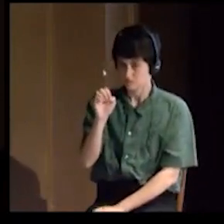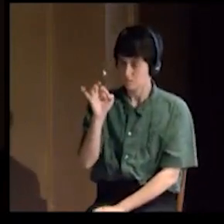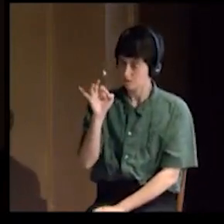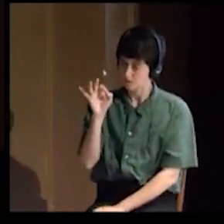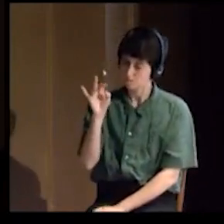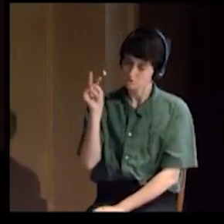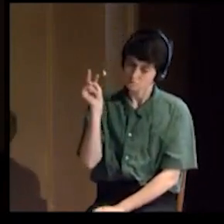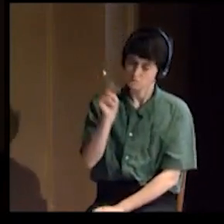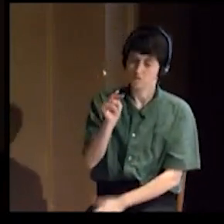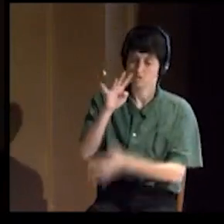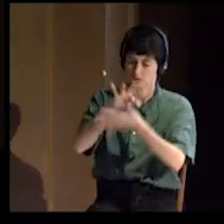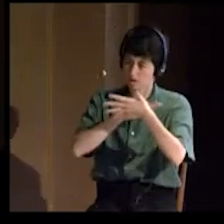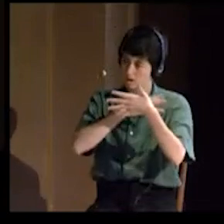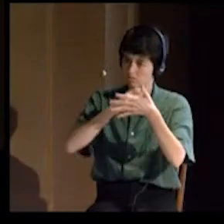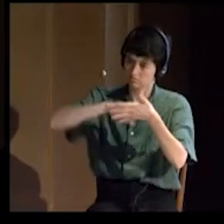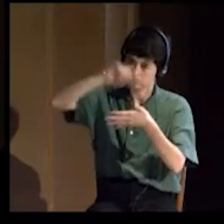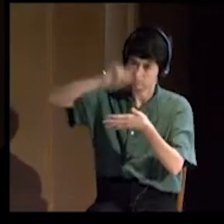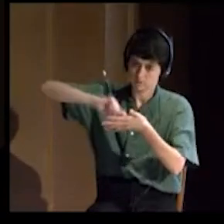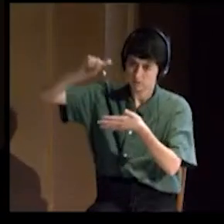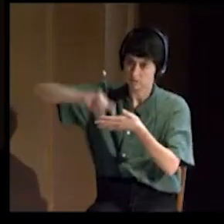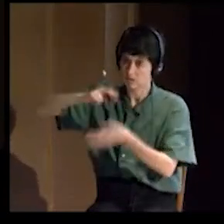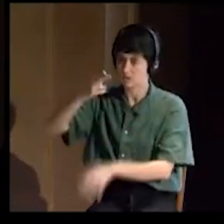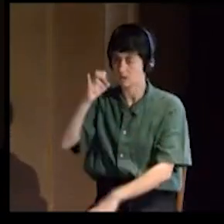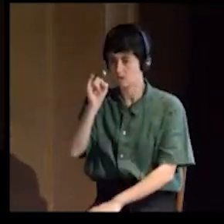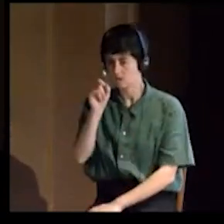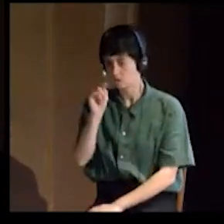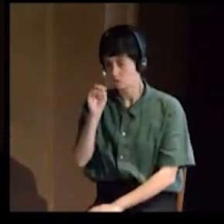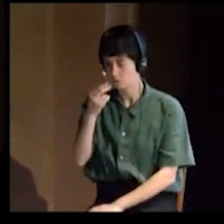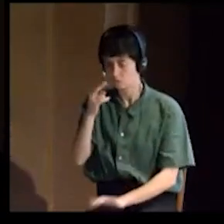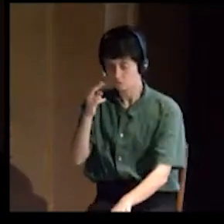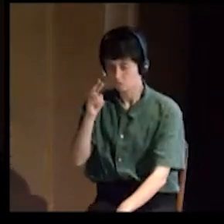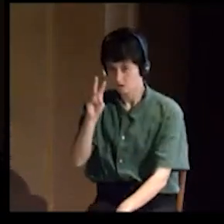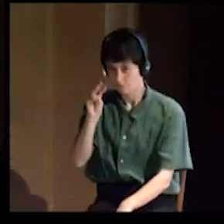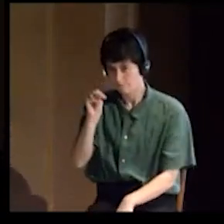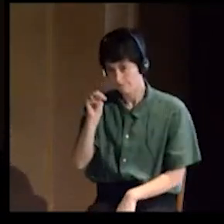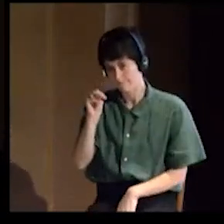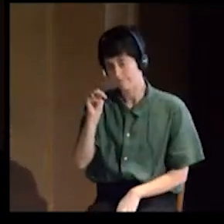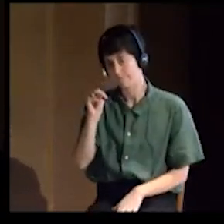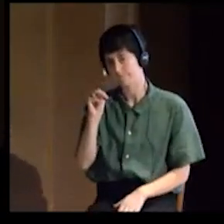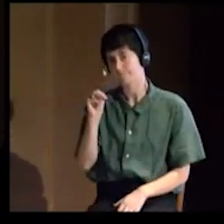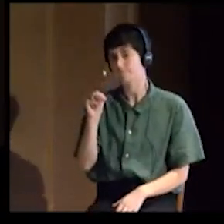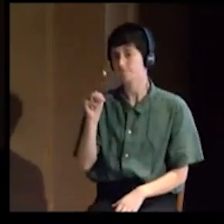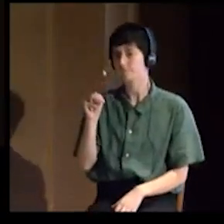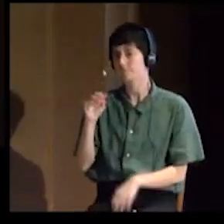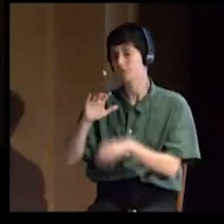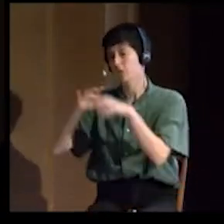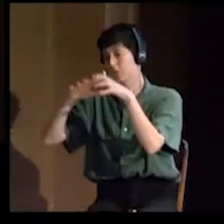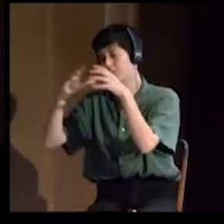of the rocks in a subduction zone, the volcanic record and compare it to the crust, it's not one-to-one, but it's very similar.